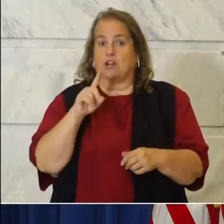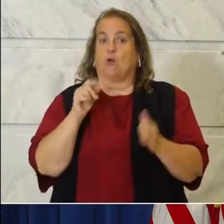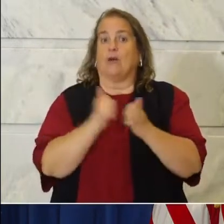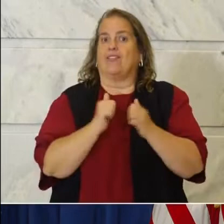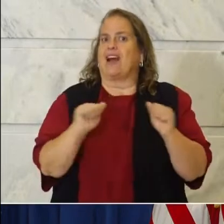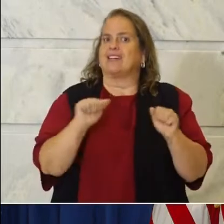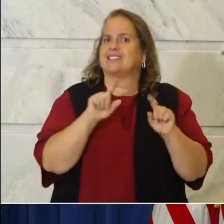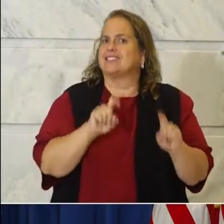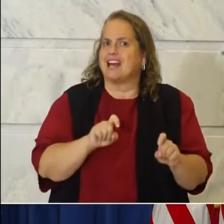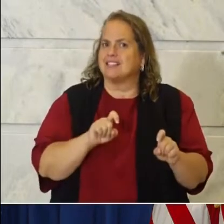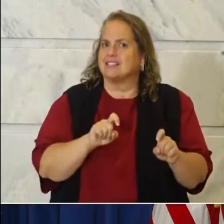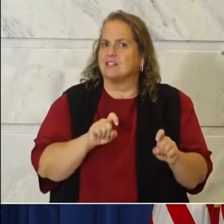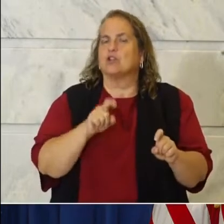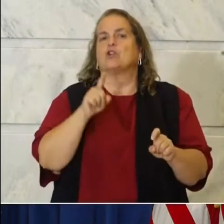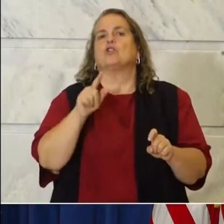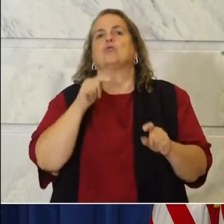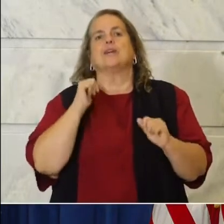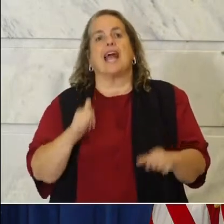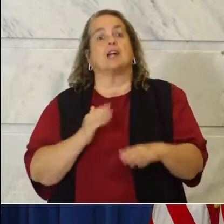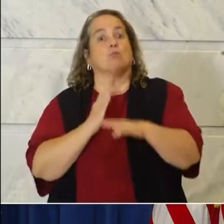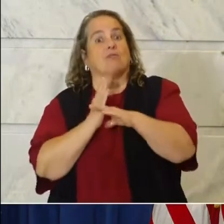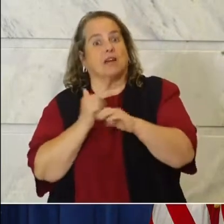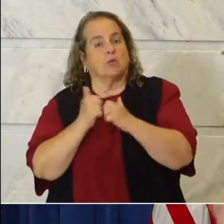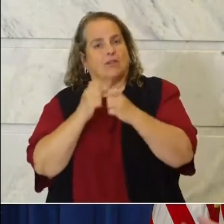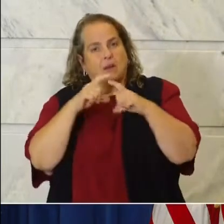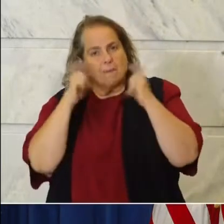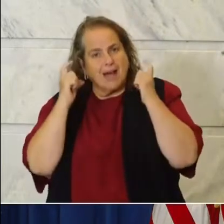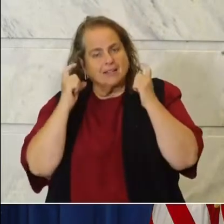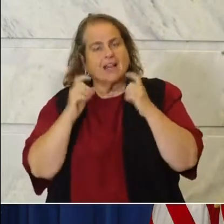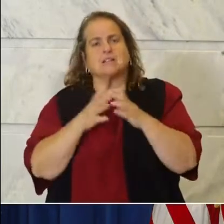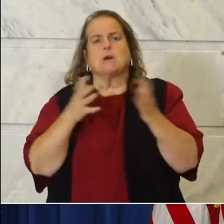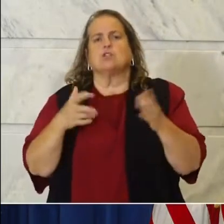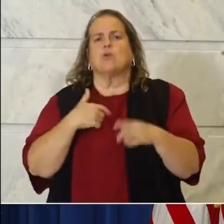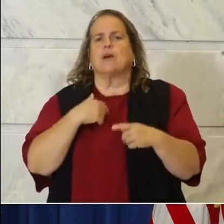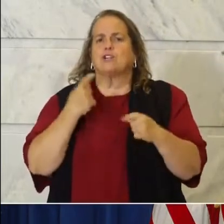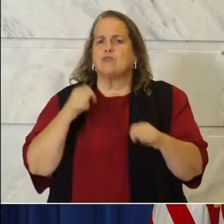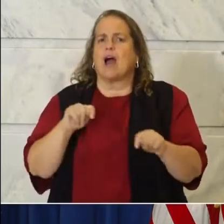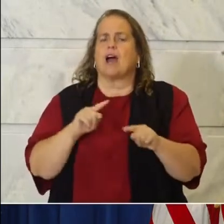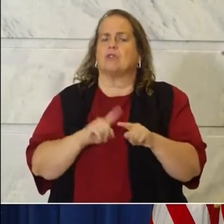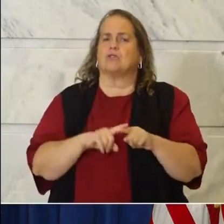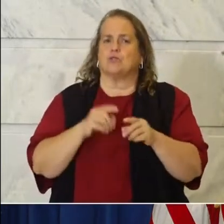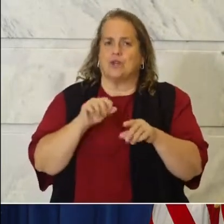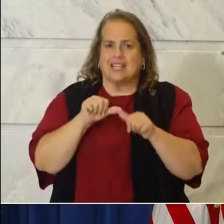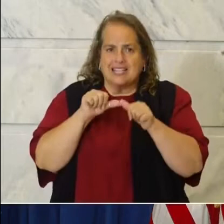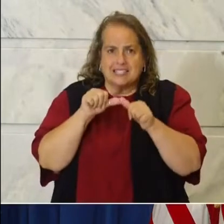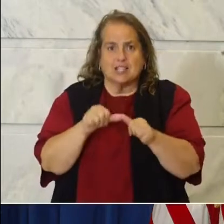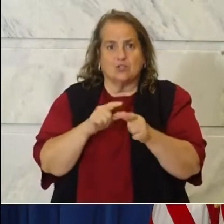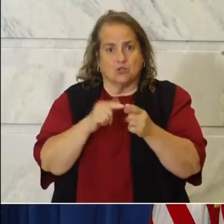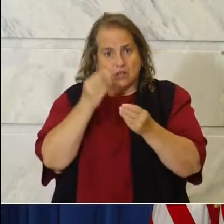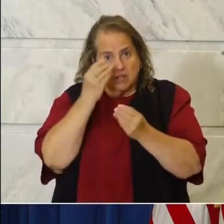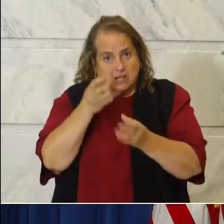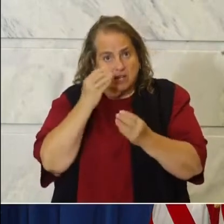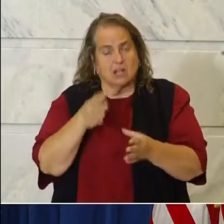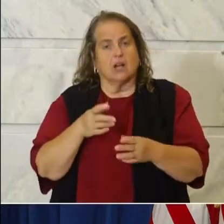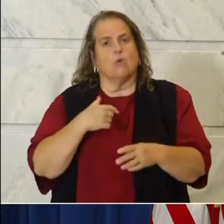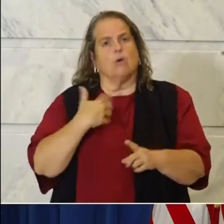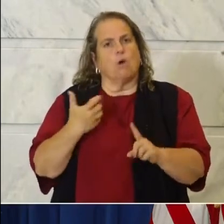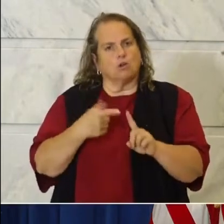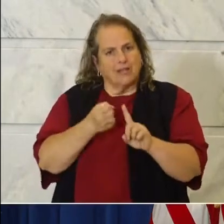much as we will continue to work very hard on the governor's made it very clear. It's on my top list of things to do to expand testing as quickly and as